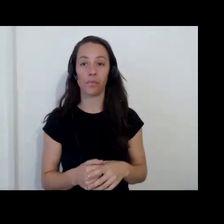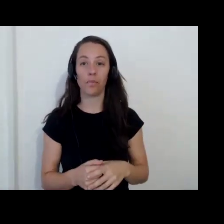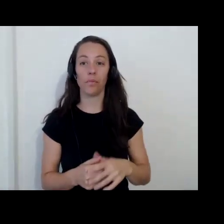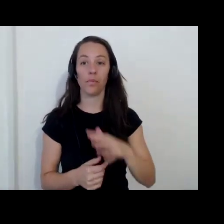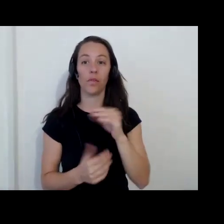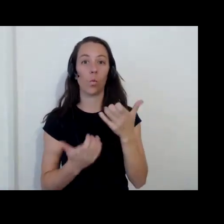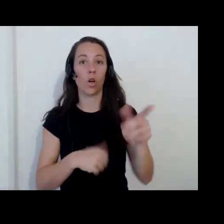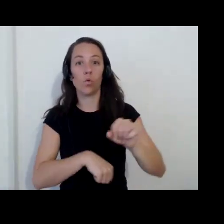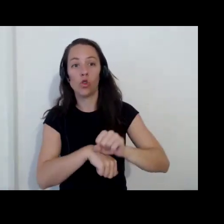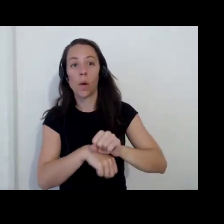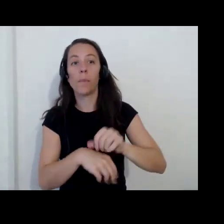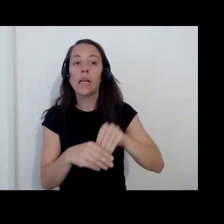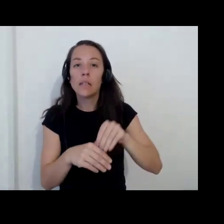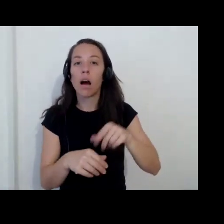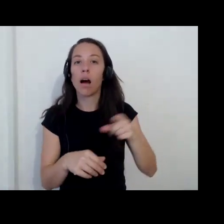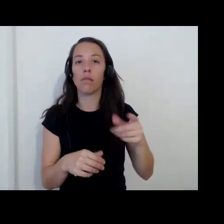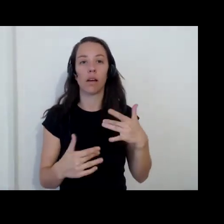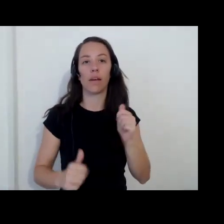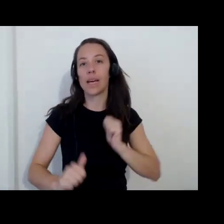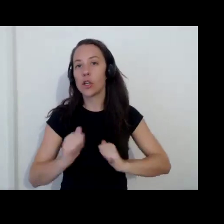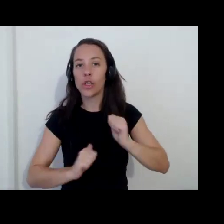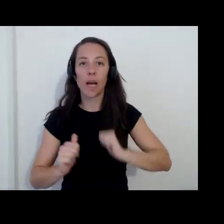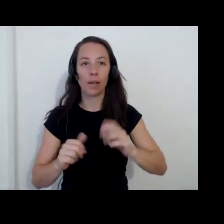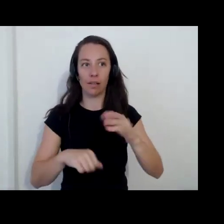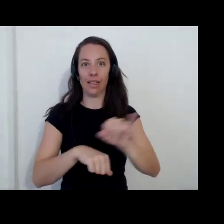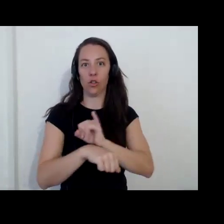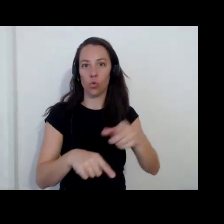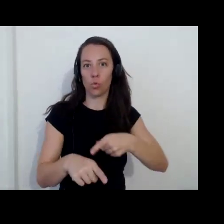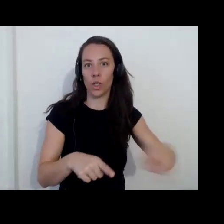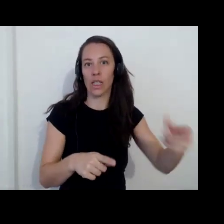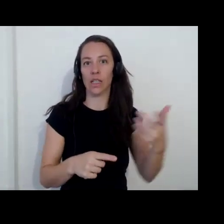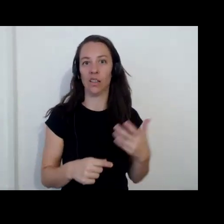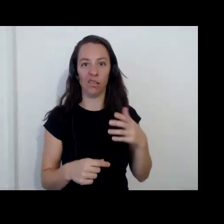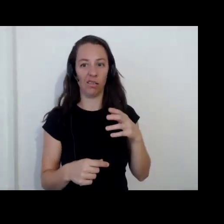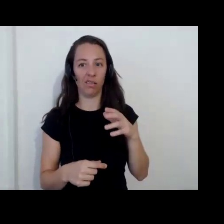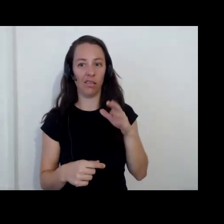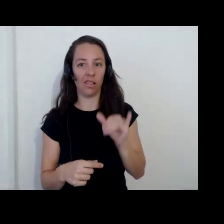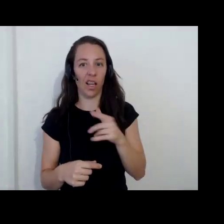I wanted to find my way back into a world that I was so incredibly passionate about.